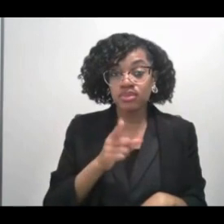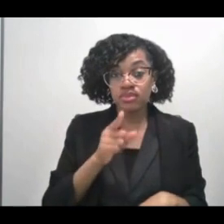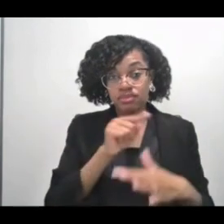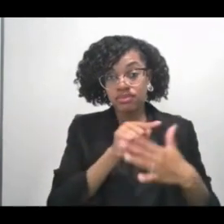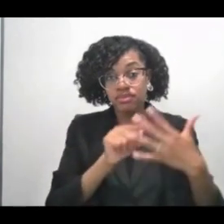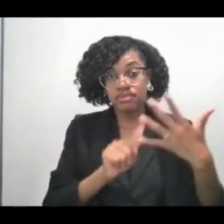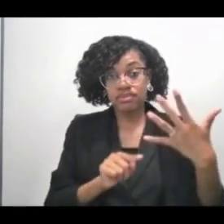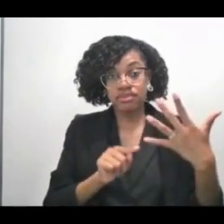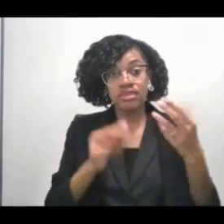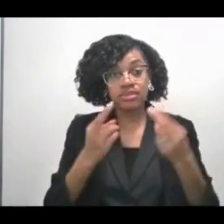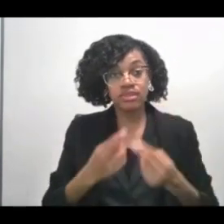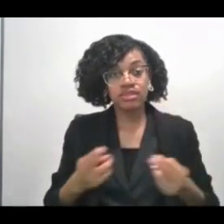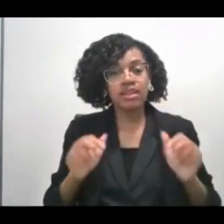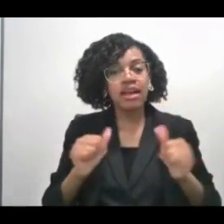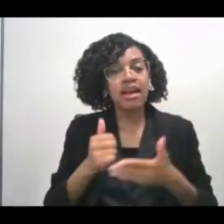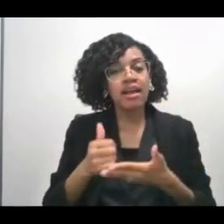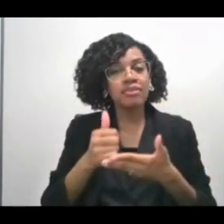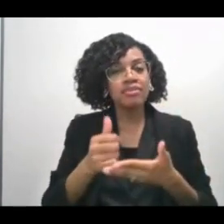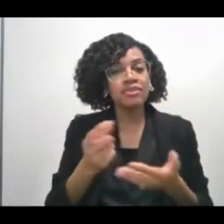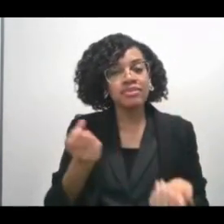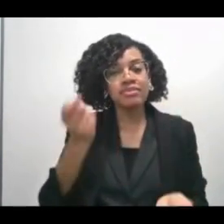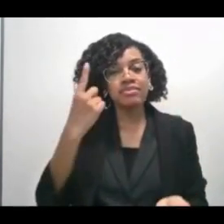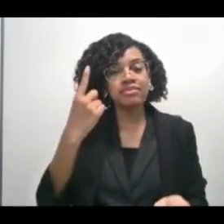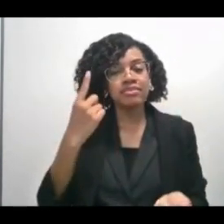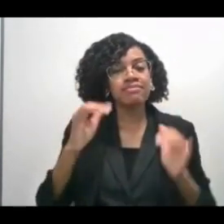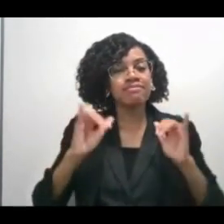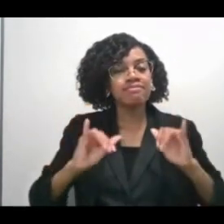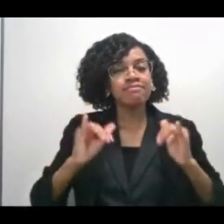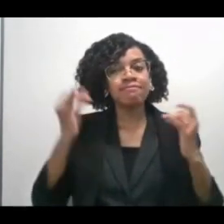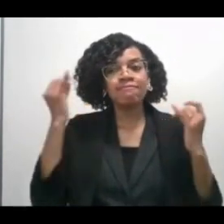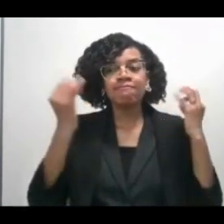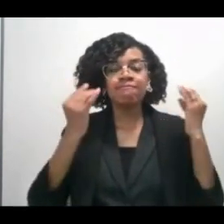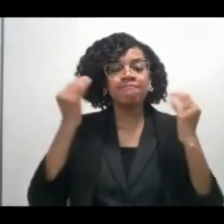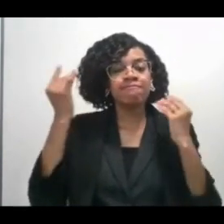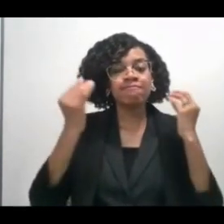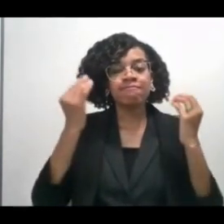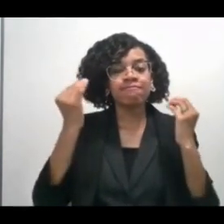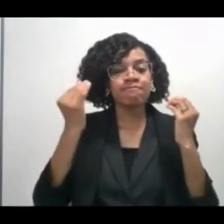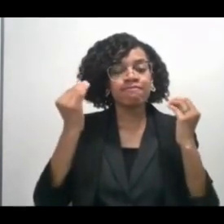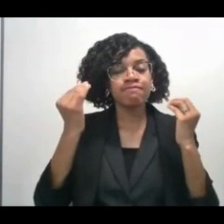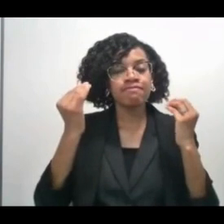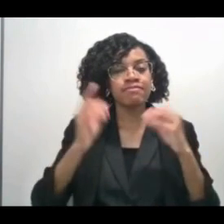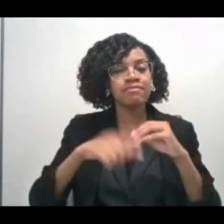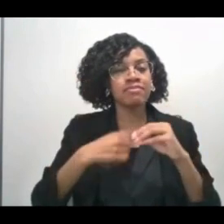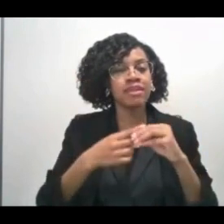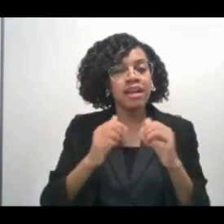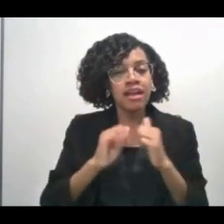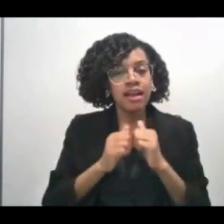think in practical terms about ways you might respond to this